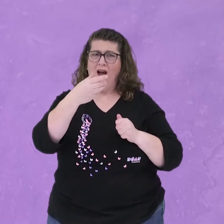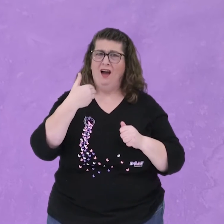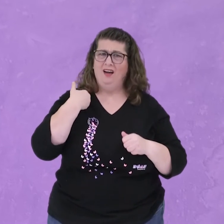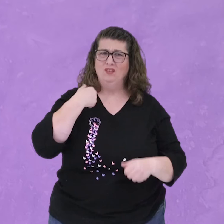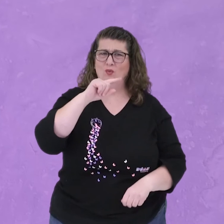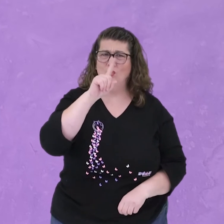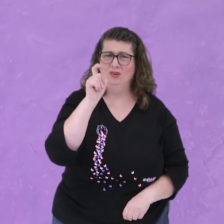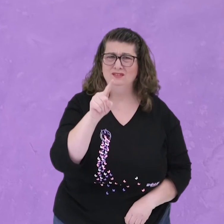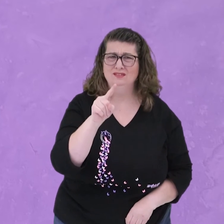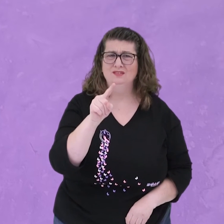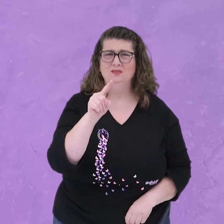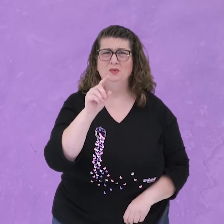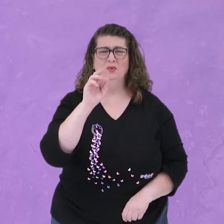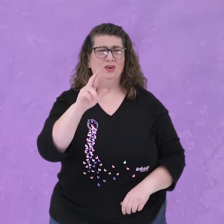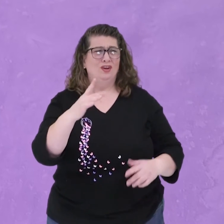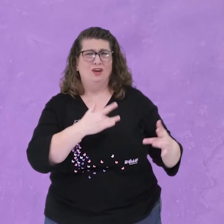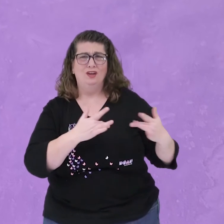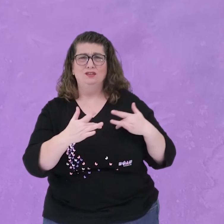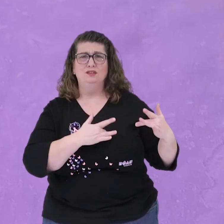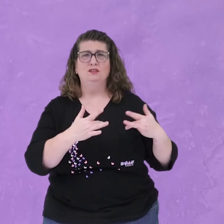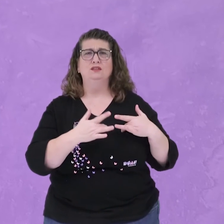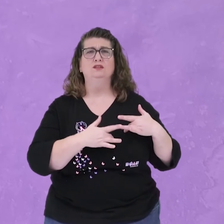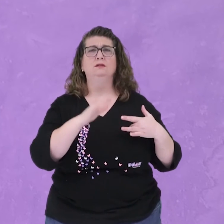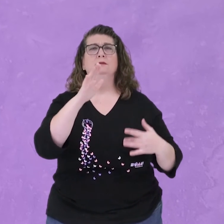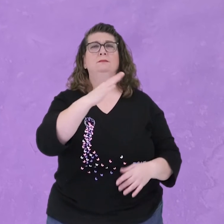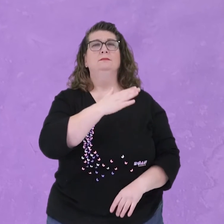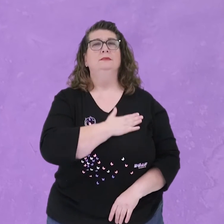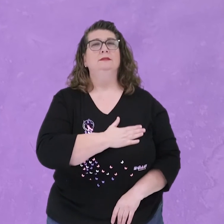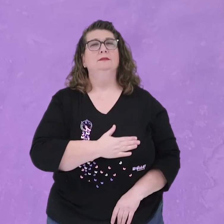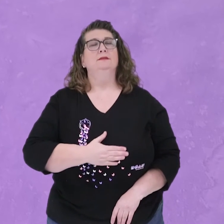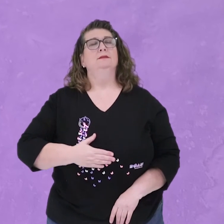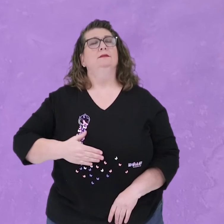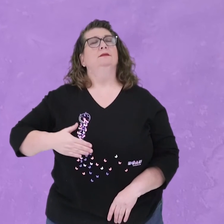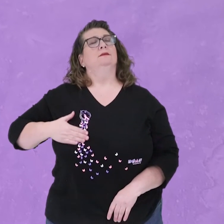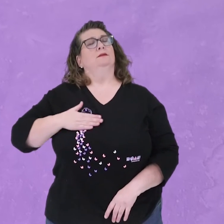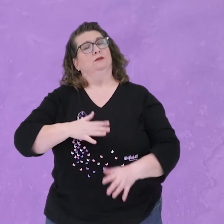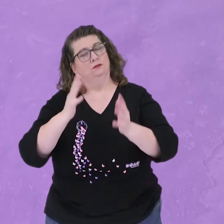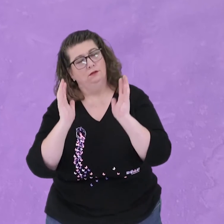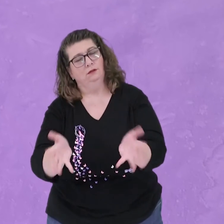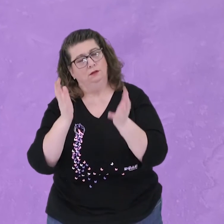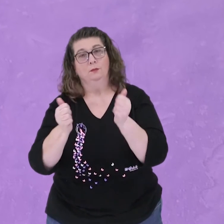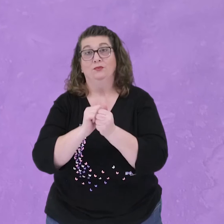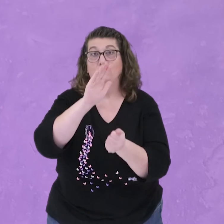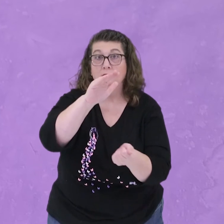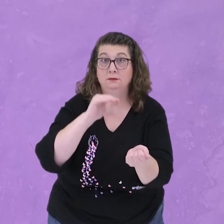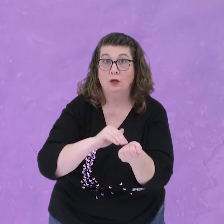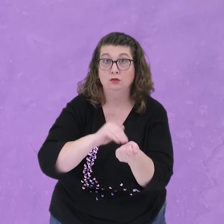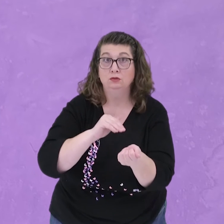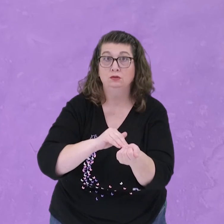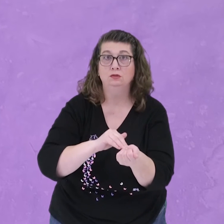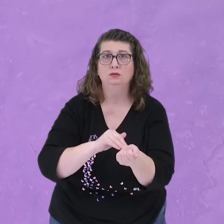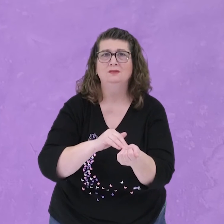or have any questions or concerns, please talk with your doctor.